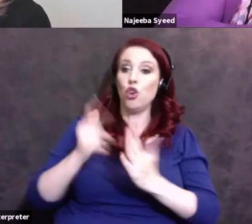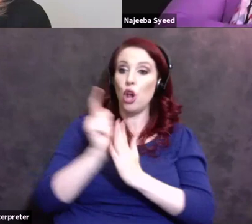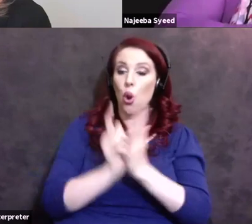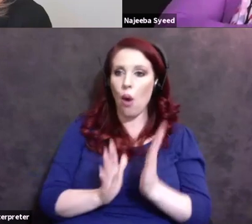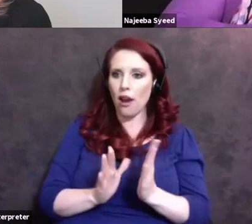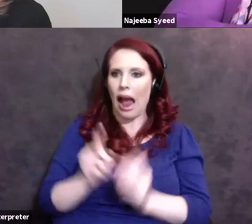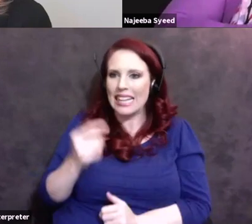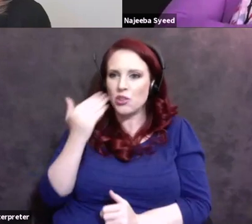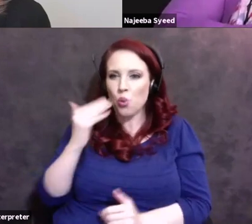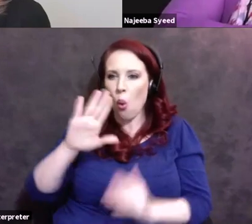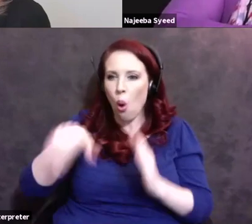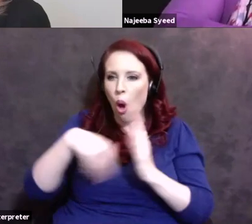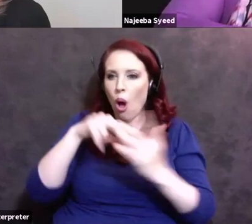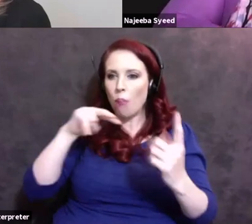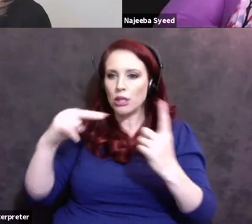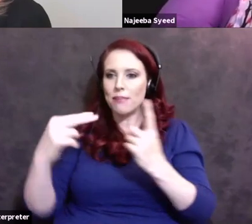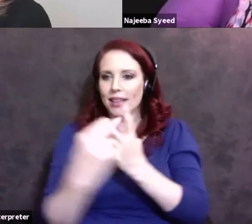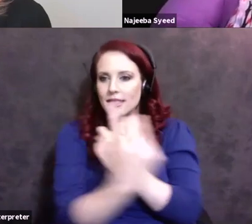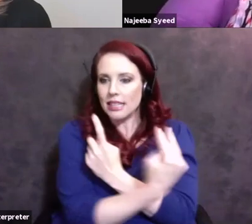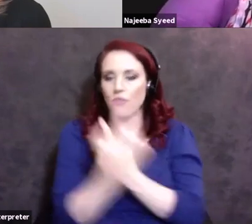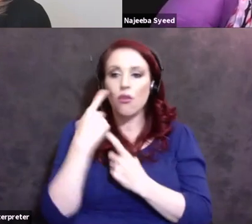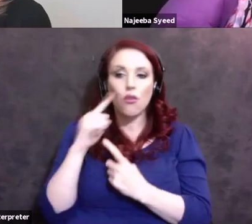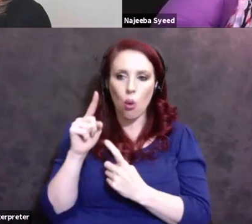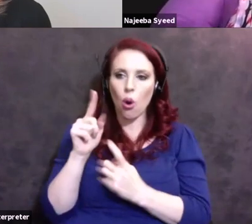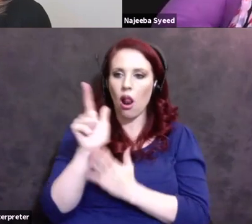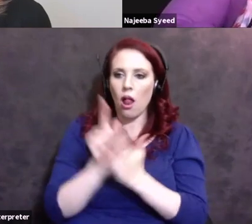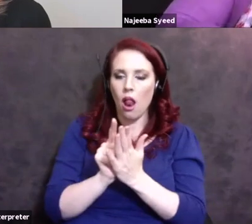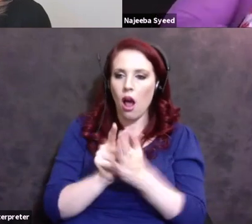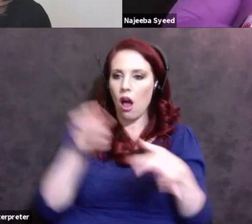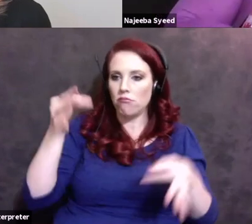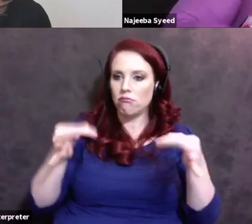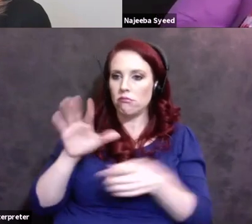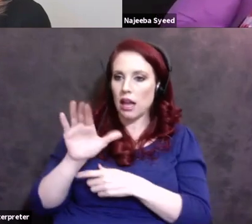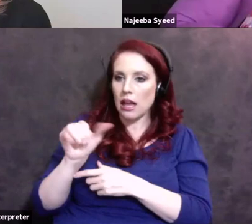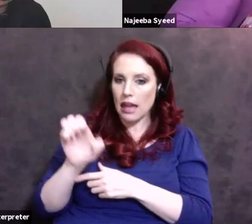on the case and I am a better lawyer if I can argue all the different sides of the case